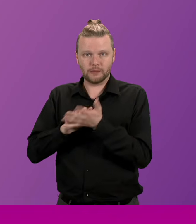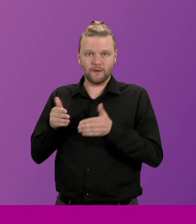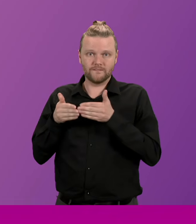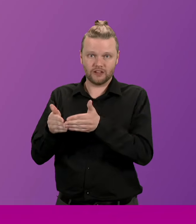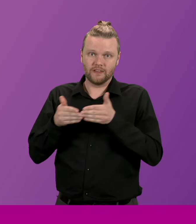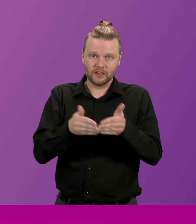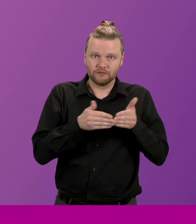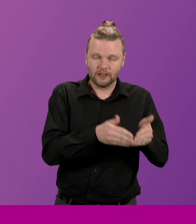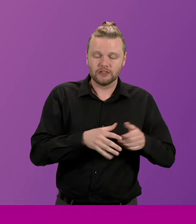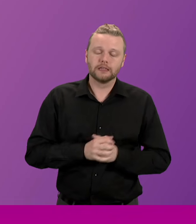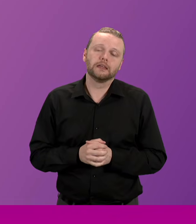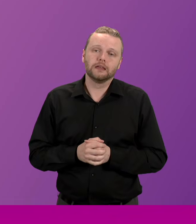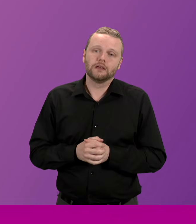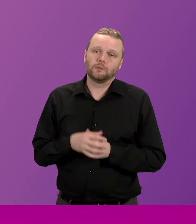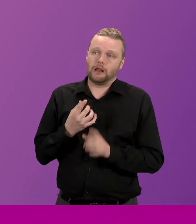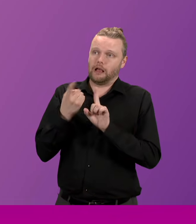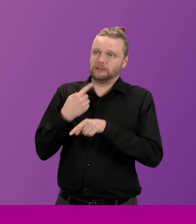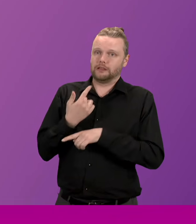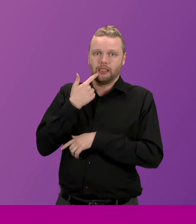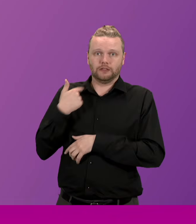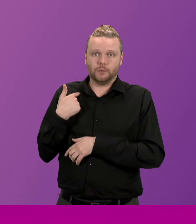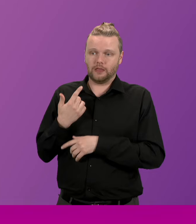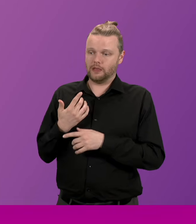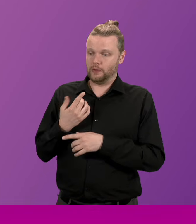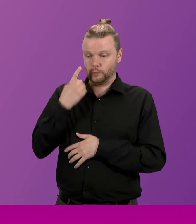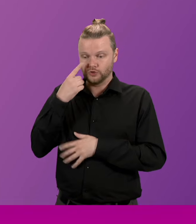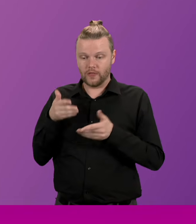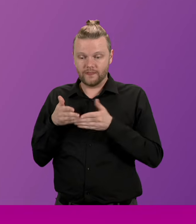When I answered the question last week, the indicators on the ferry service were